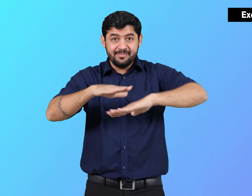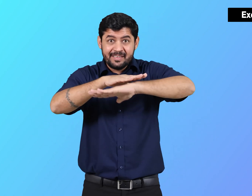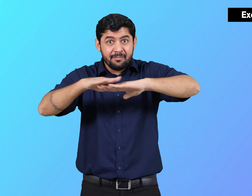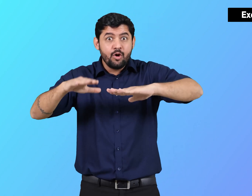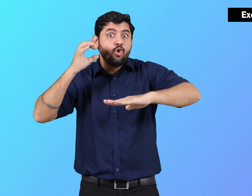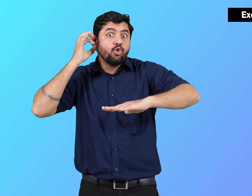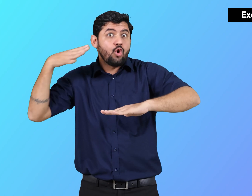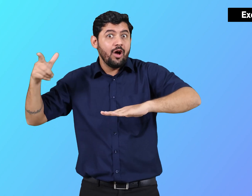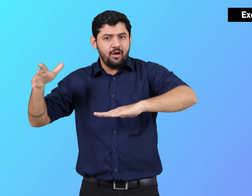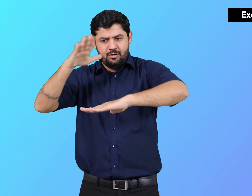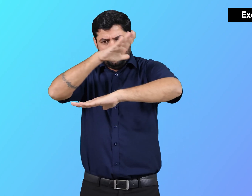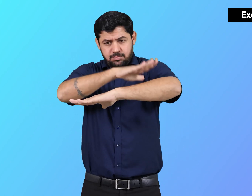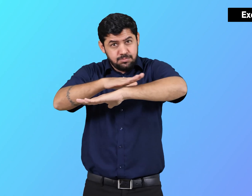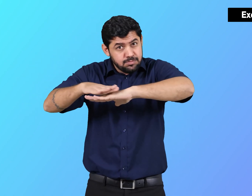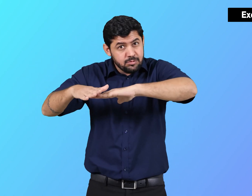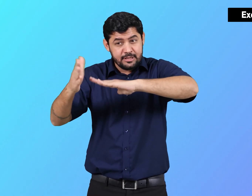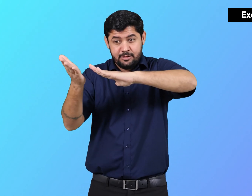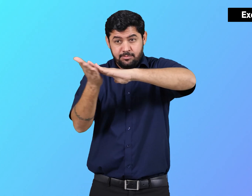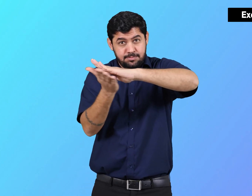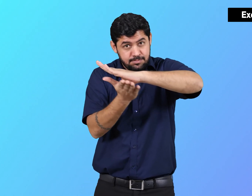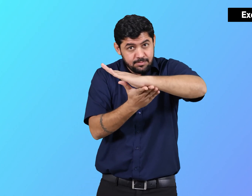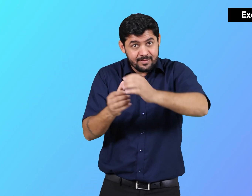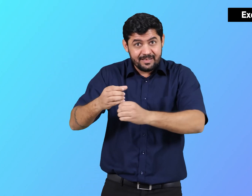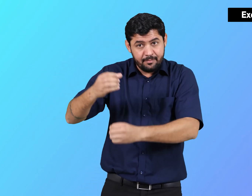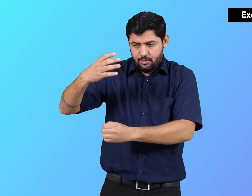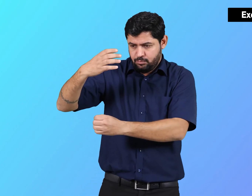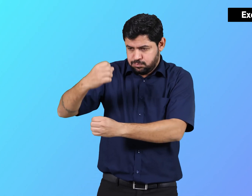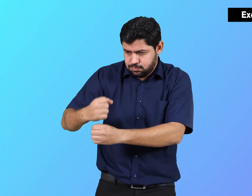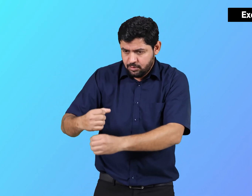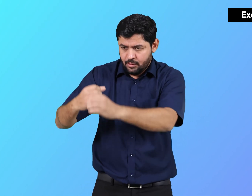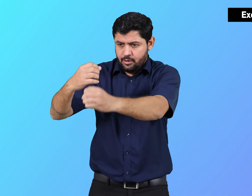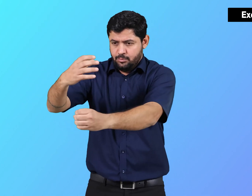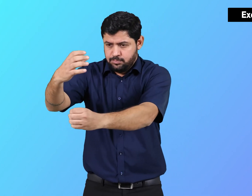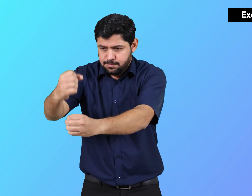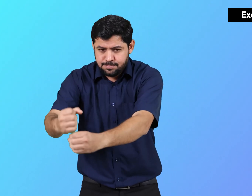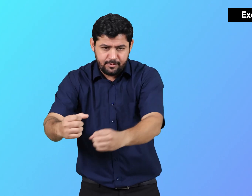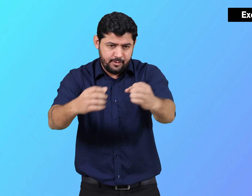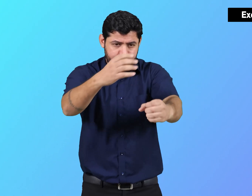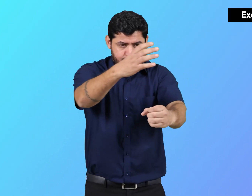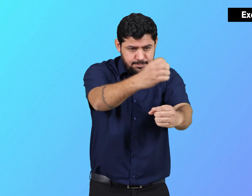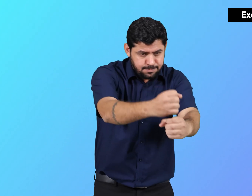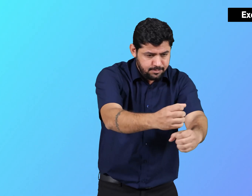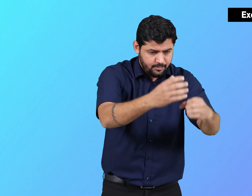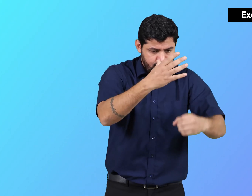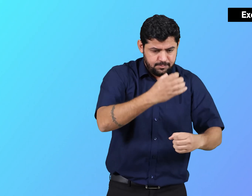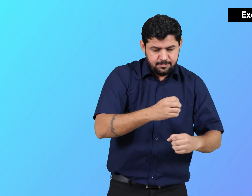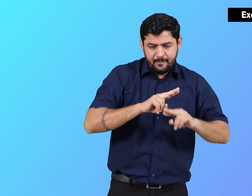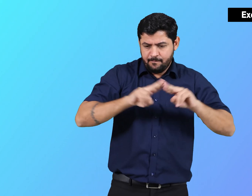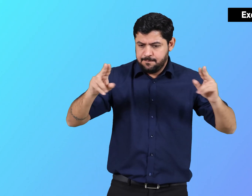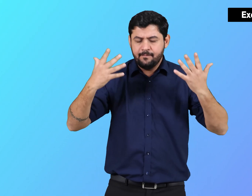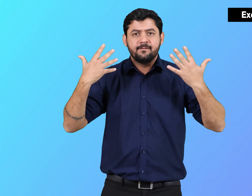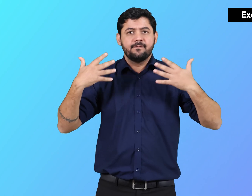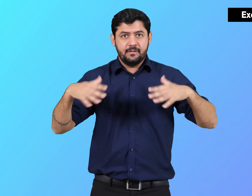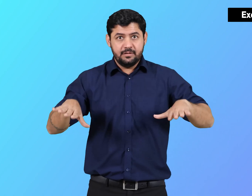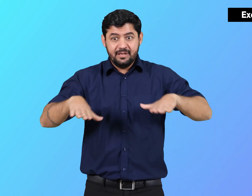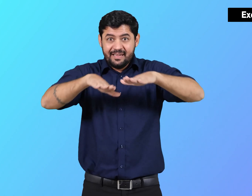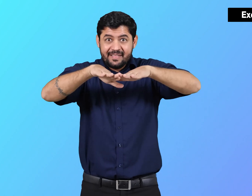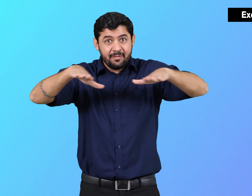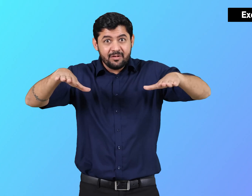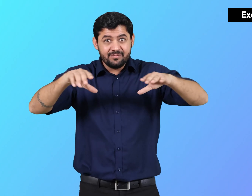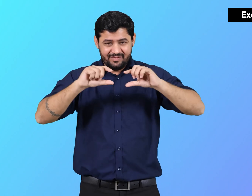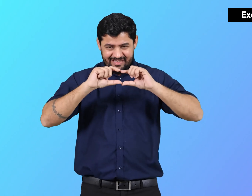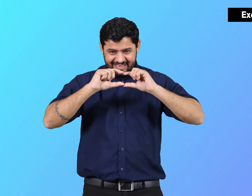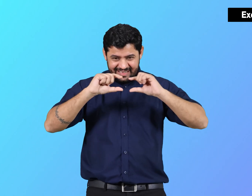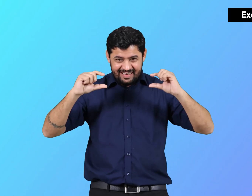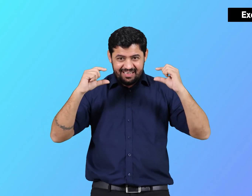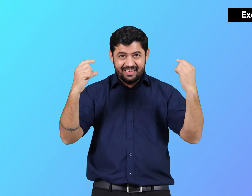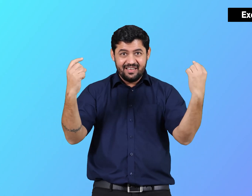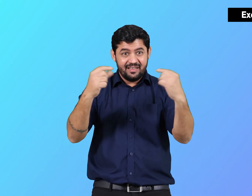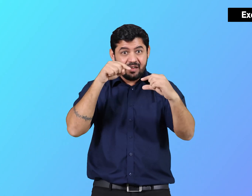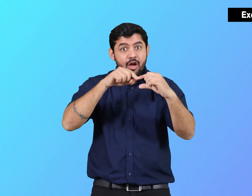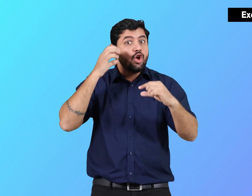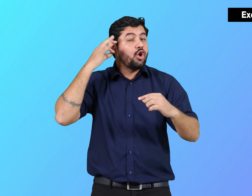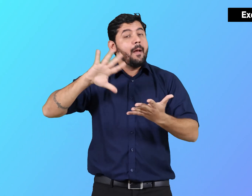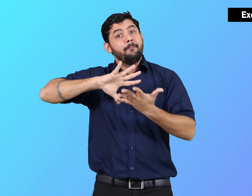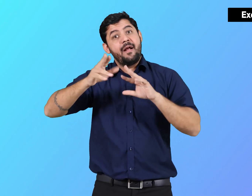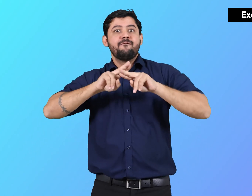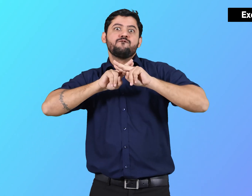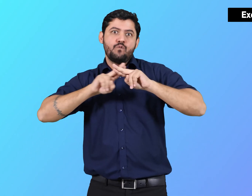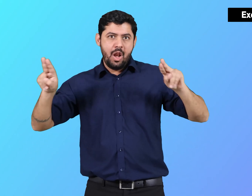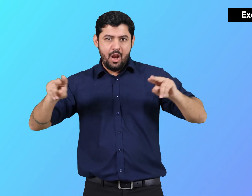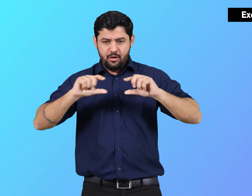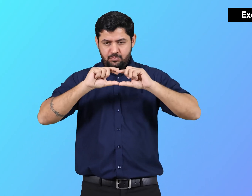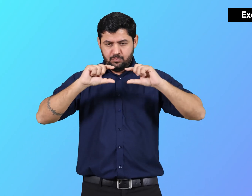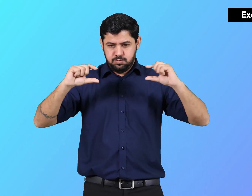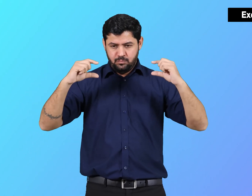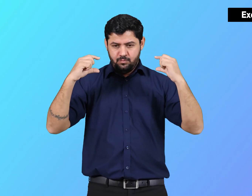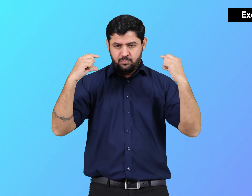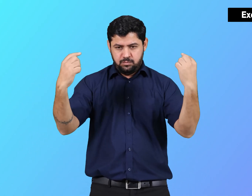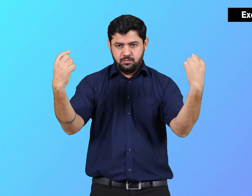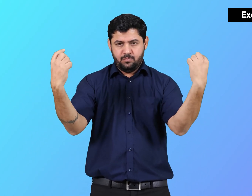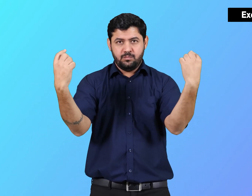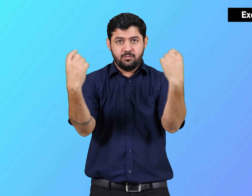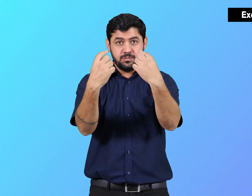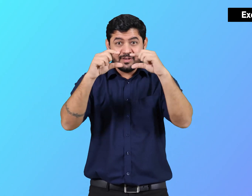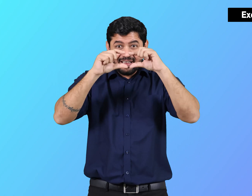He covered it with pure gold and put gold trim around it.